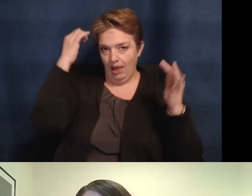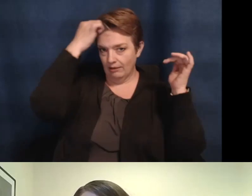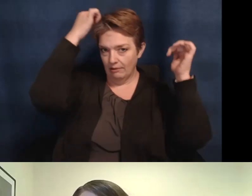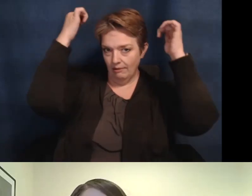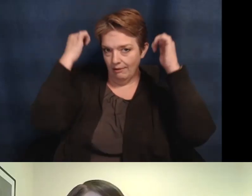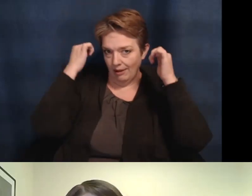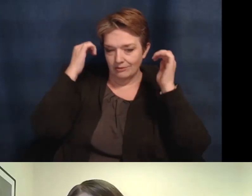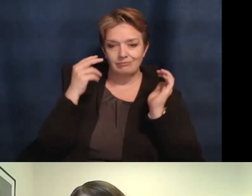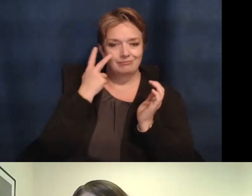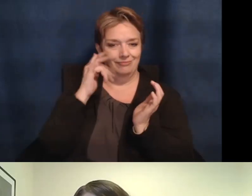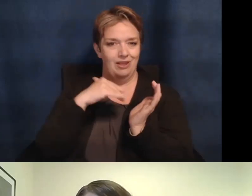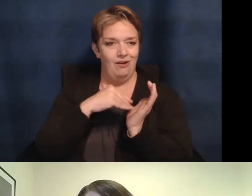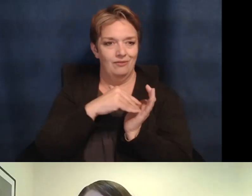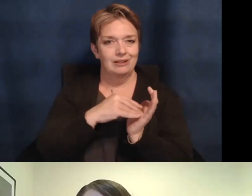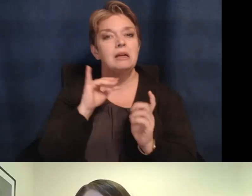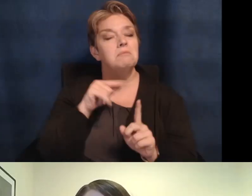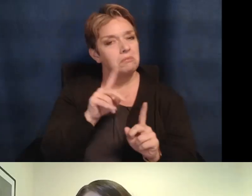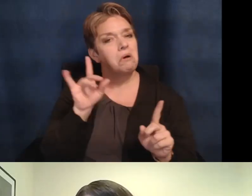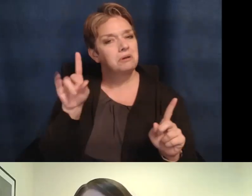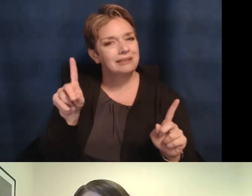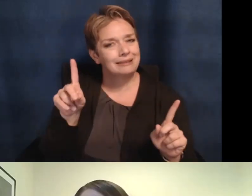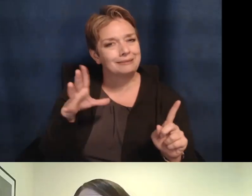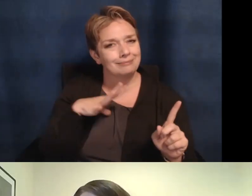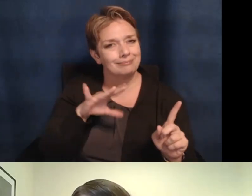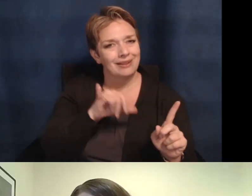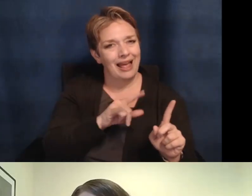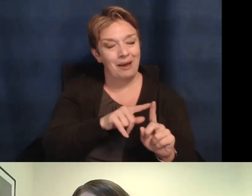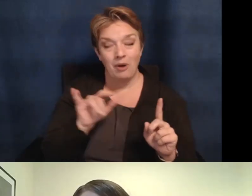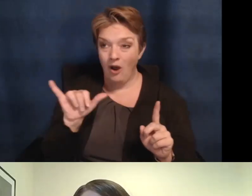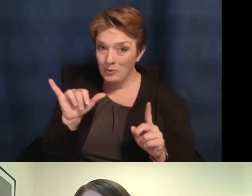And while she did dress that way, she also did wear a lot of color.